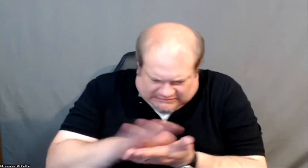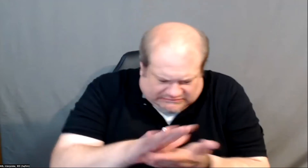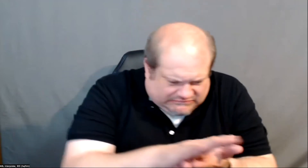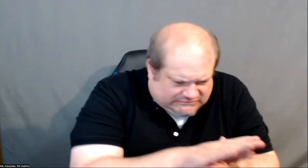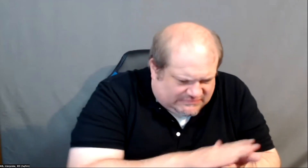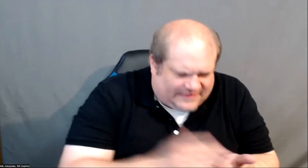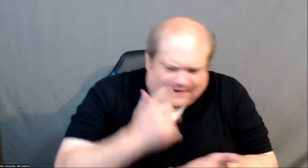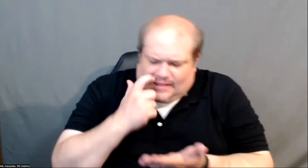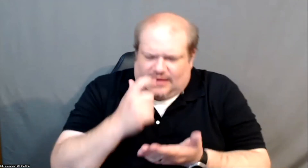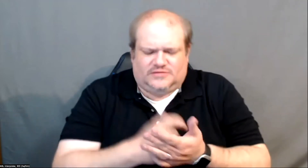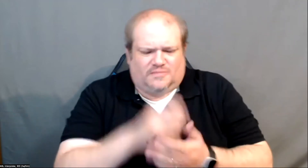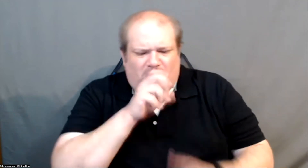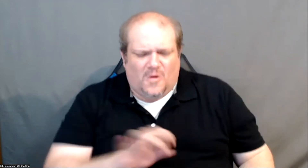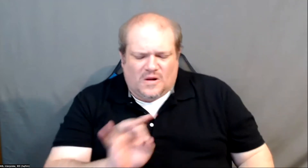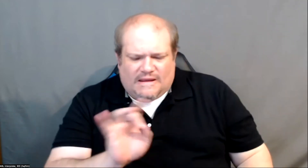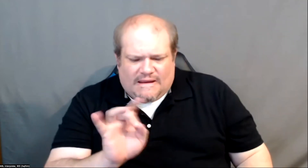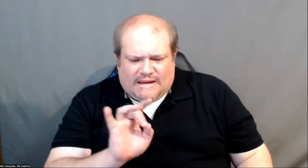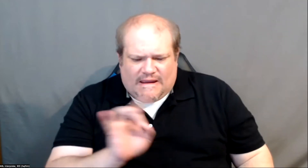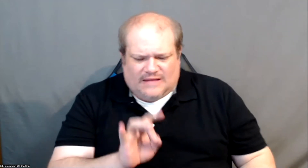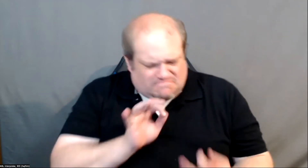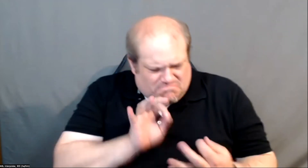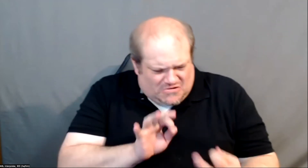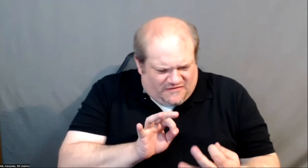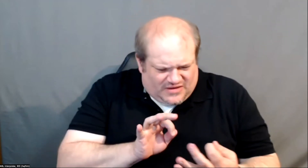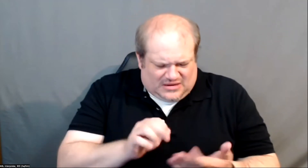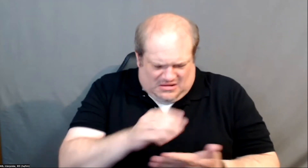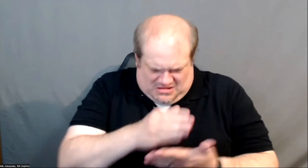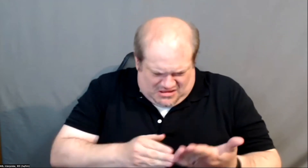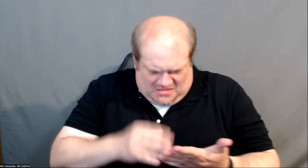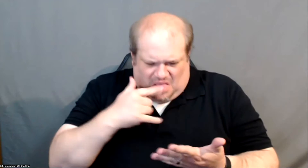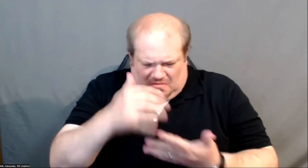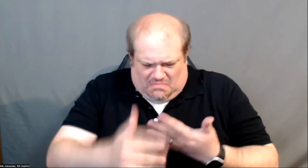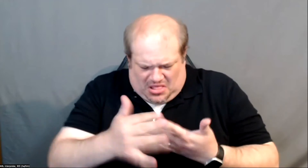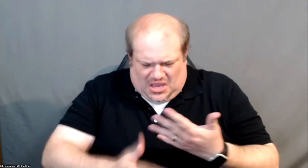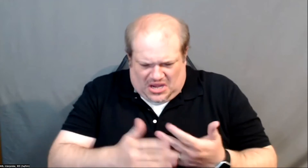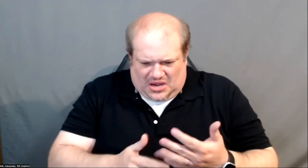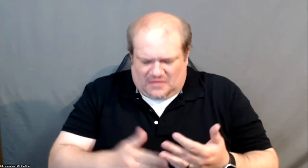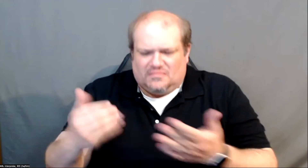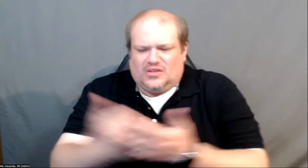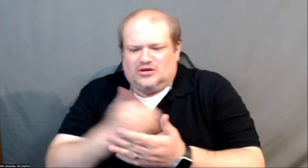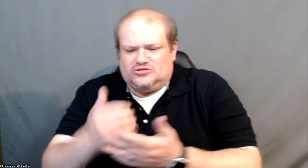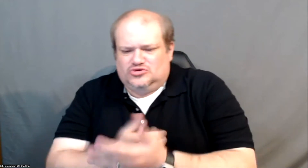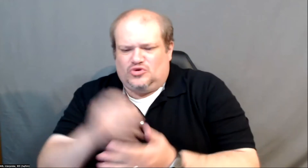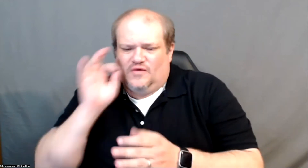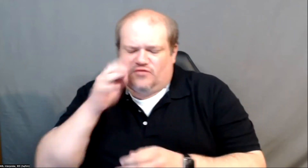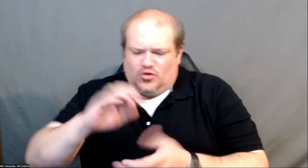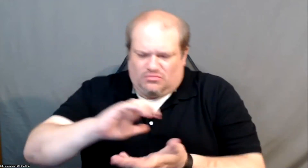the rest. Eight-year-old perfectionist fingers bleeding. Grab a new fresh citrusy fruit and now a plastic jar.